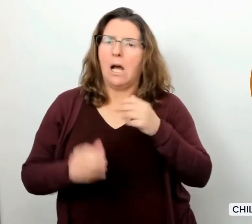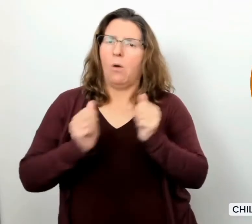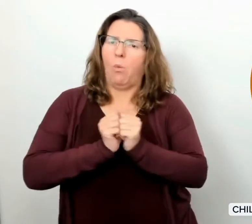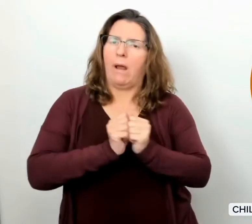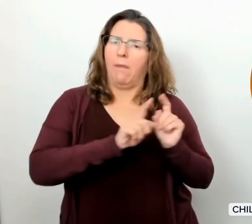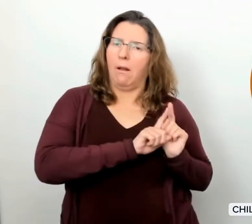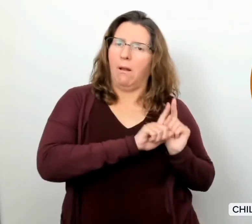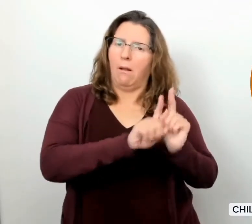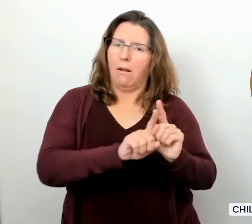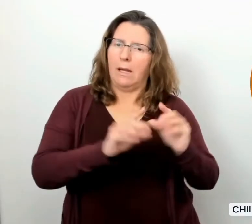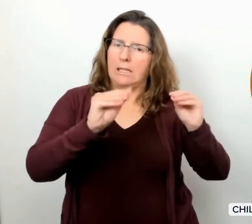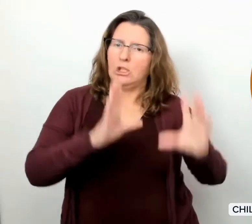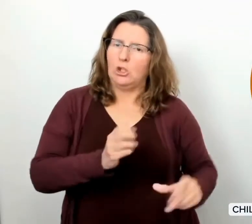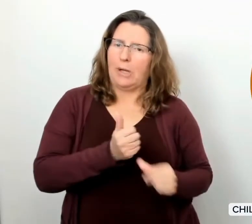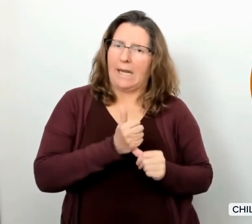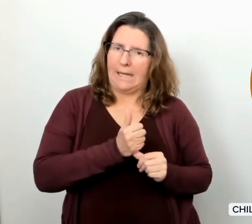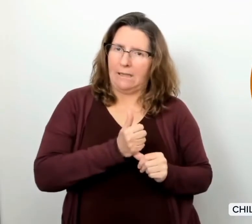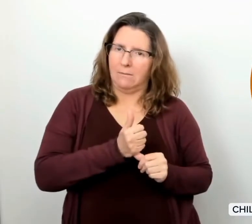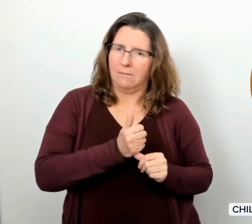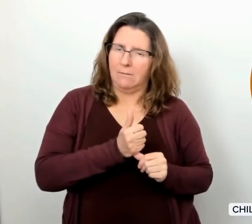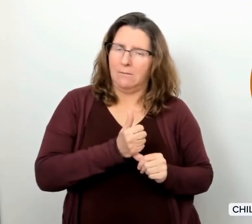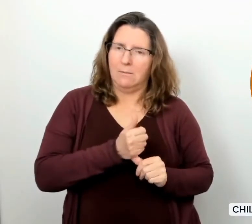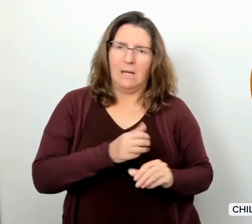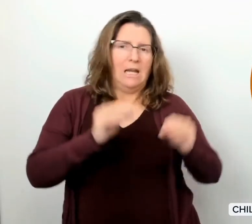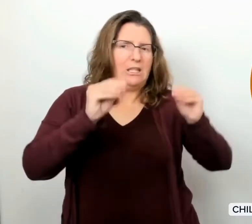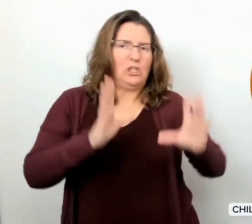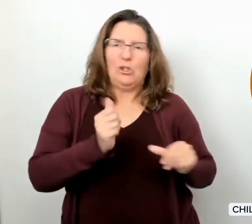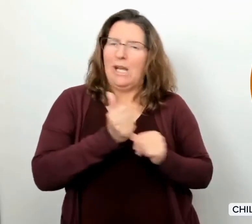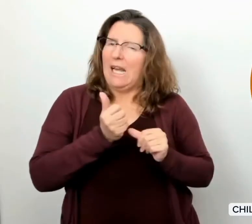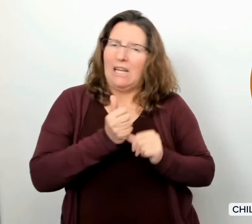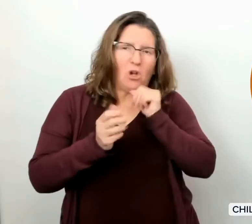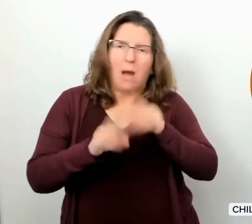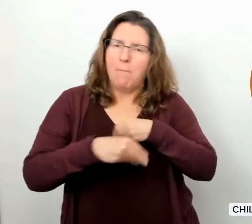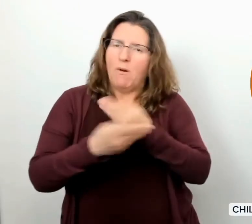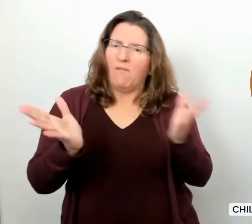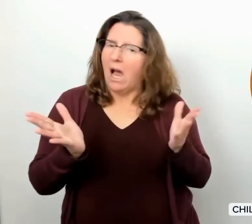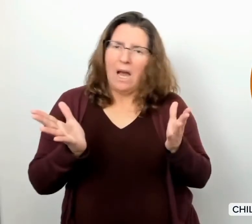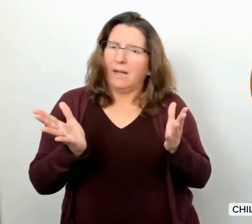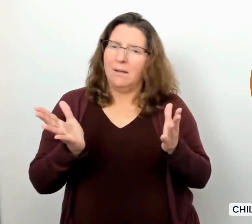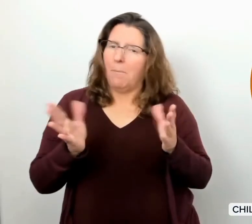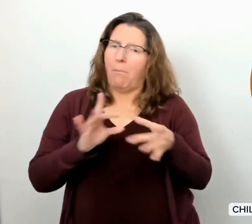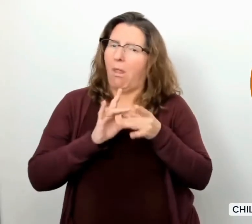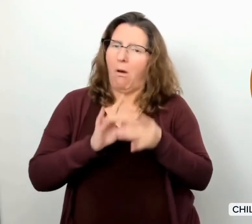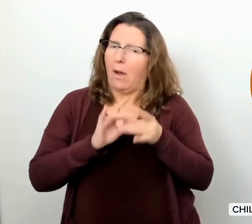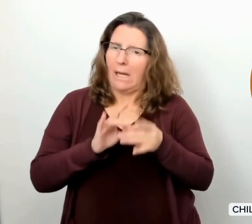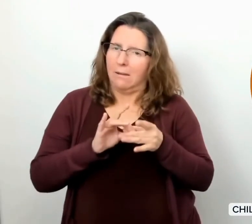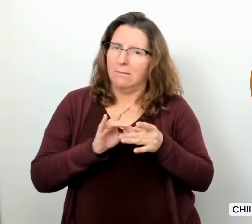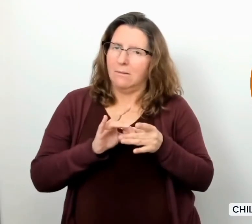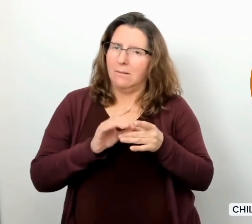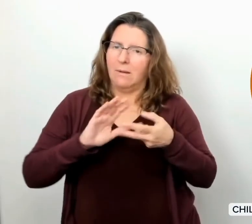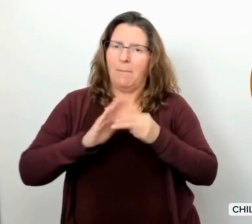If the student is handed off to the EA does that encourage a sense of belonging?